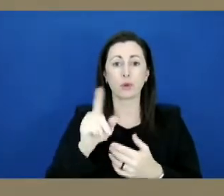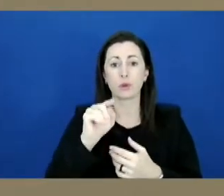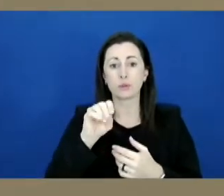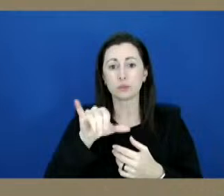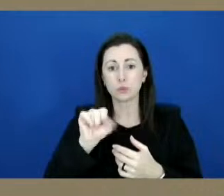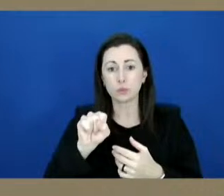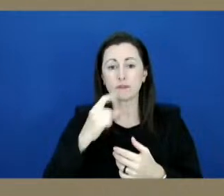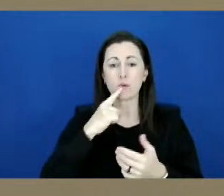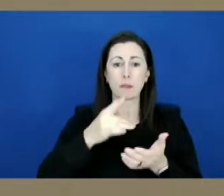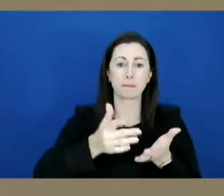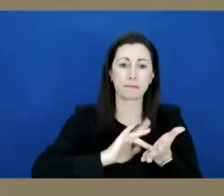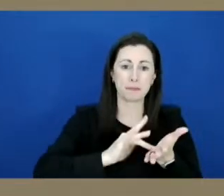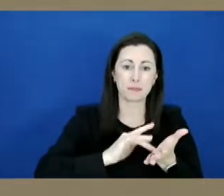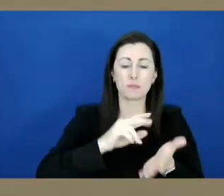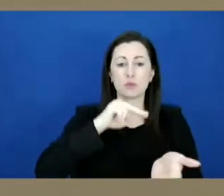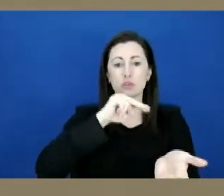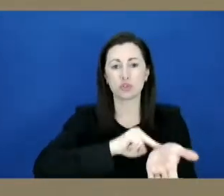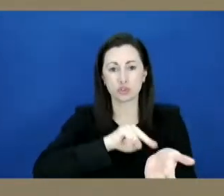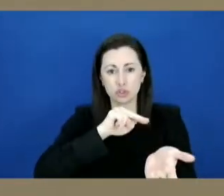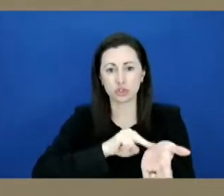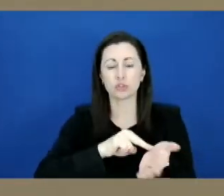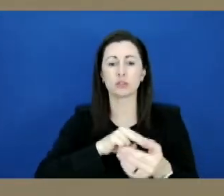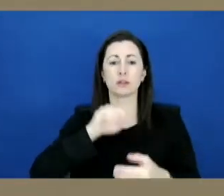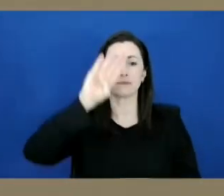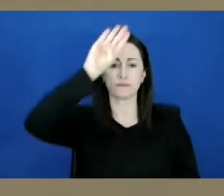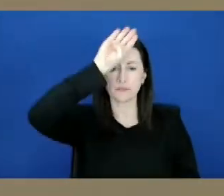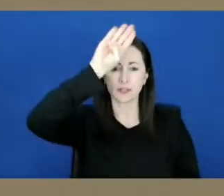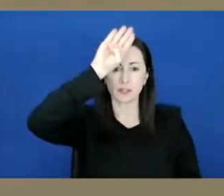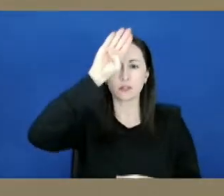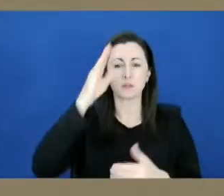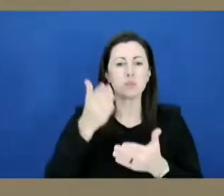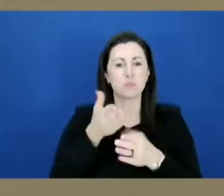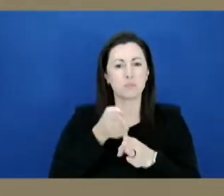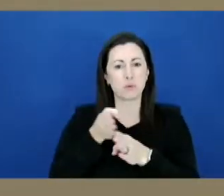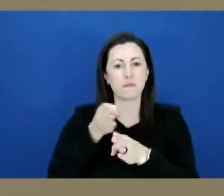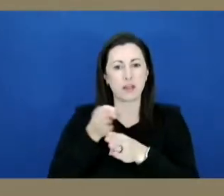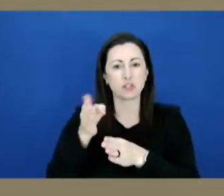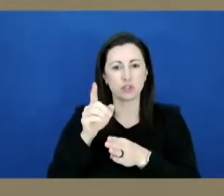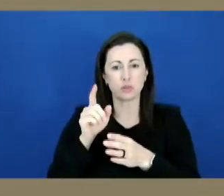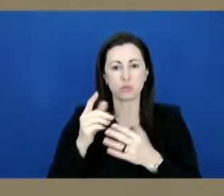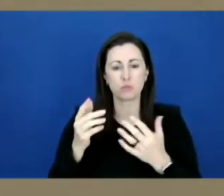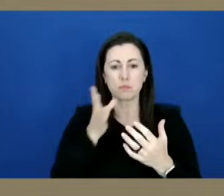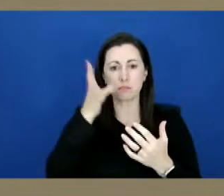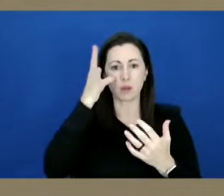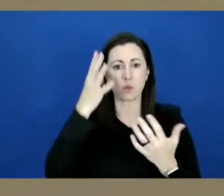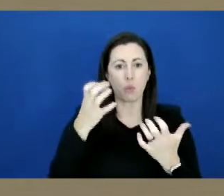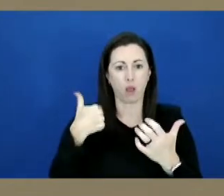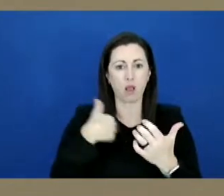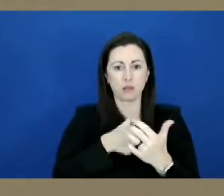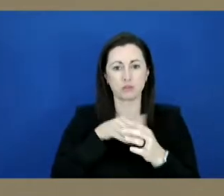GROWING UP, NURSES, AND FIREMEN